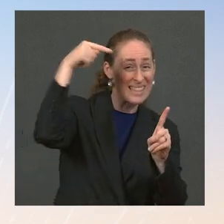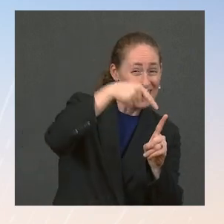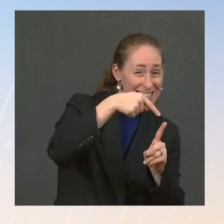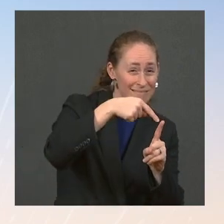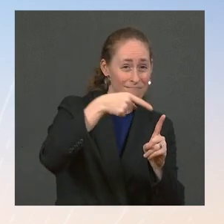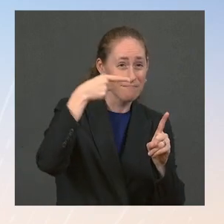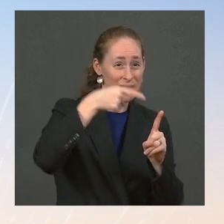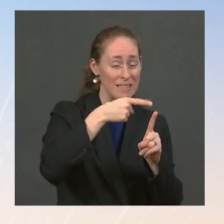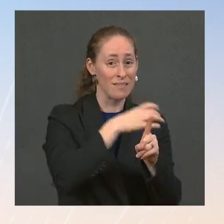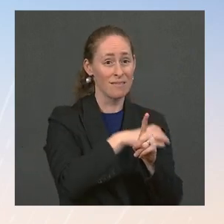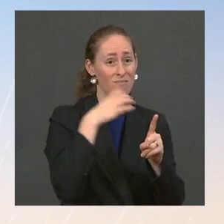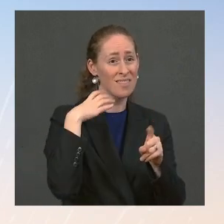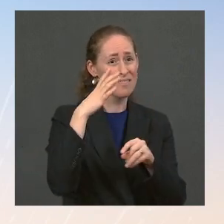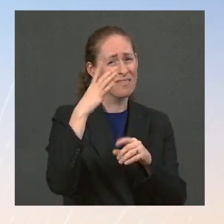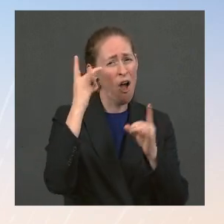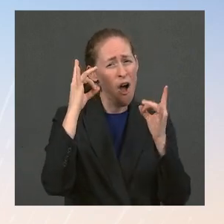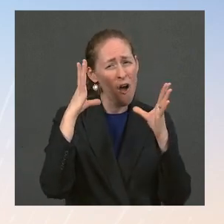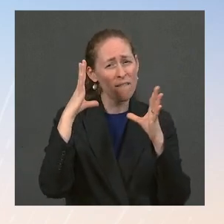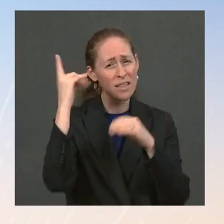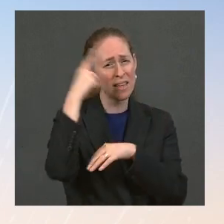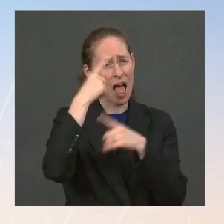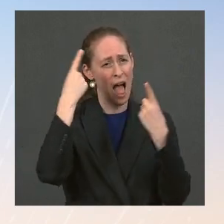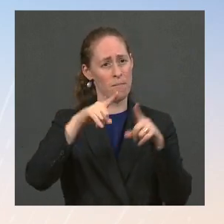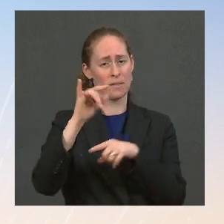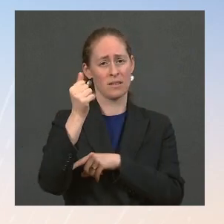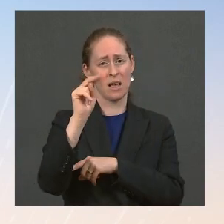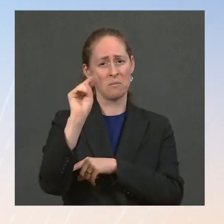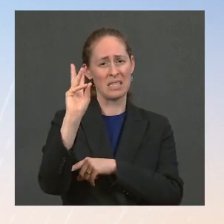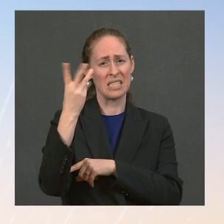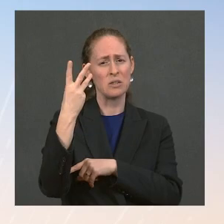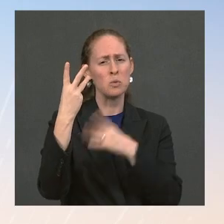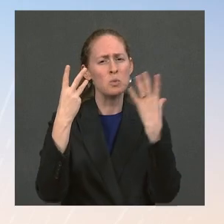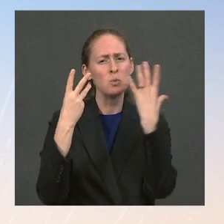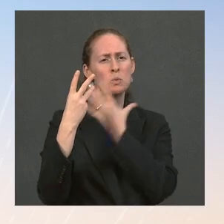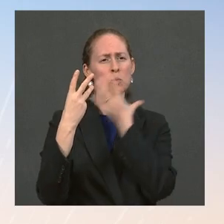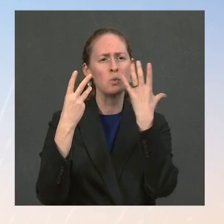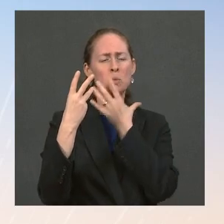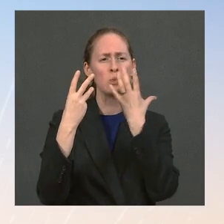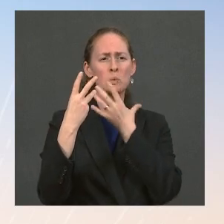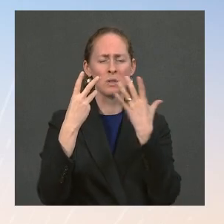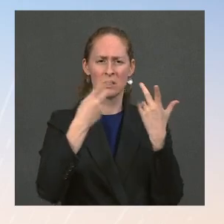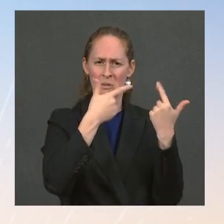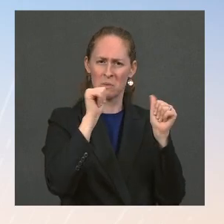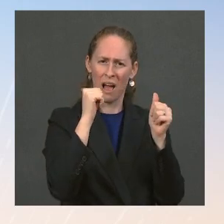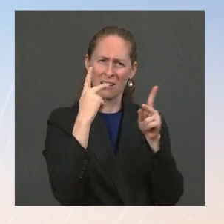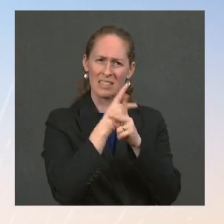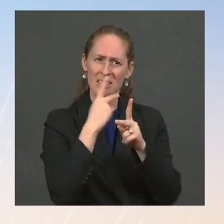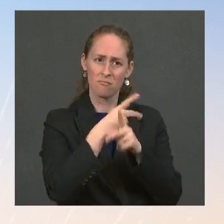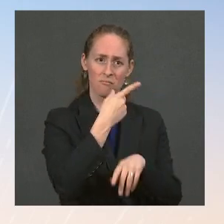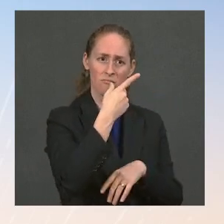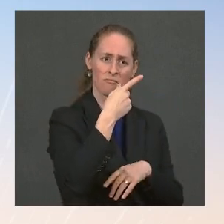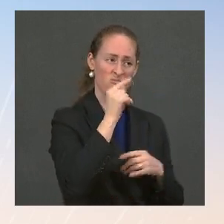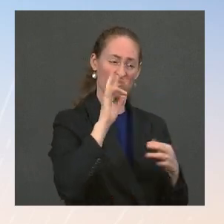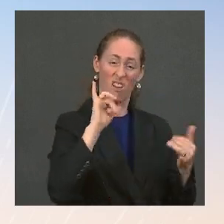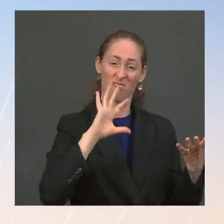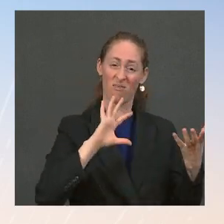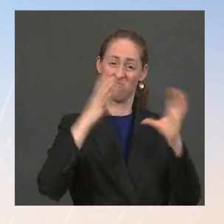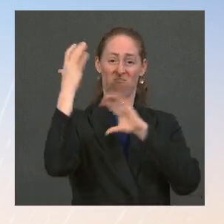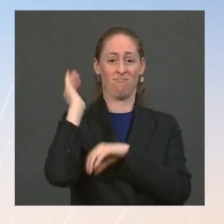in our democracy -- an attempt to undermine our Constitution and democratic processes by the former President -- and that context, I think, is important here too.